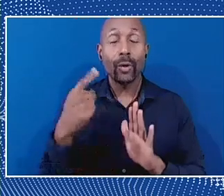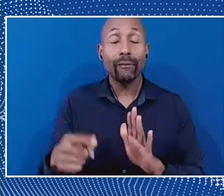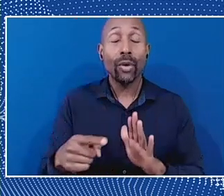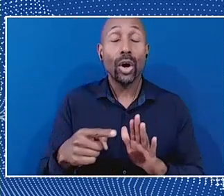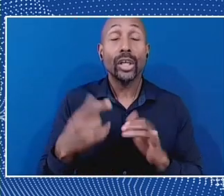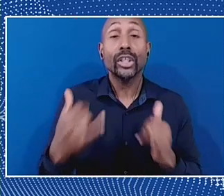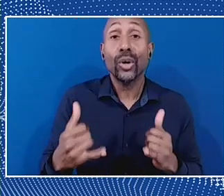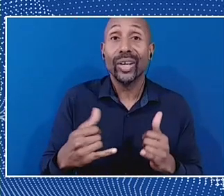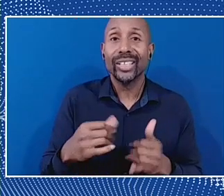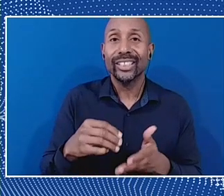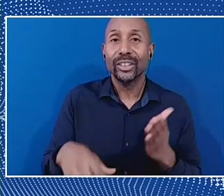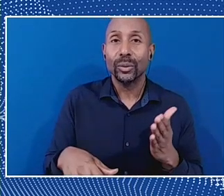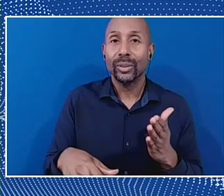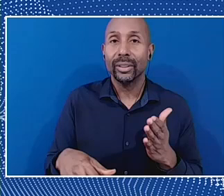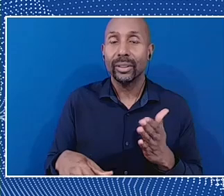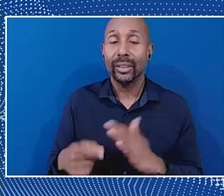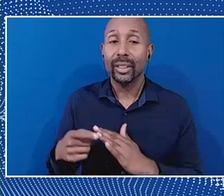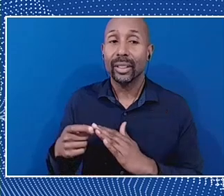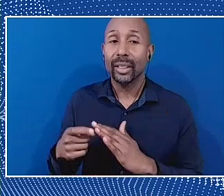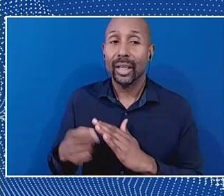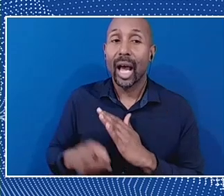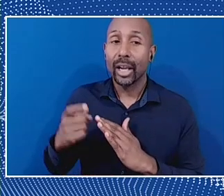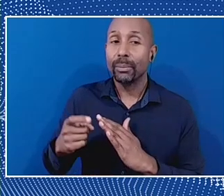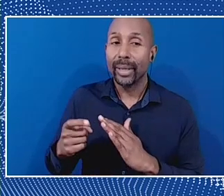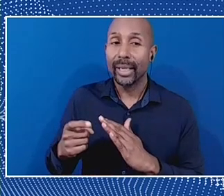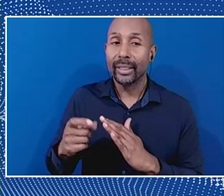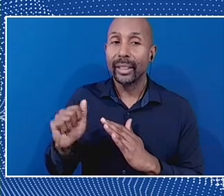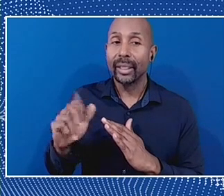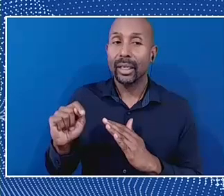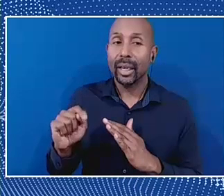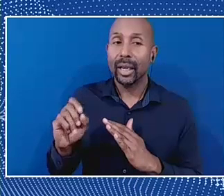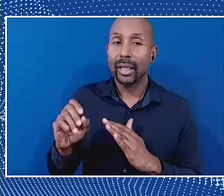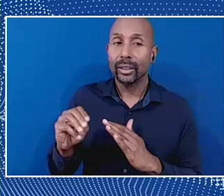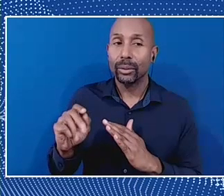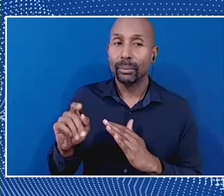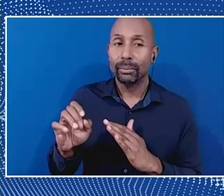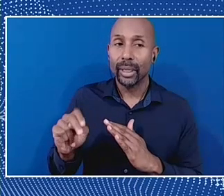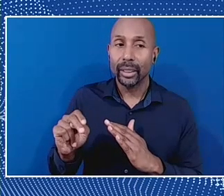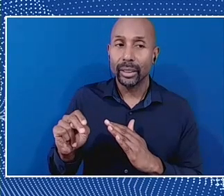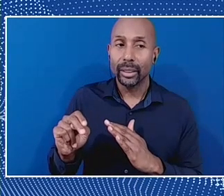currently enrolled students to-